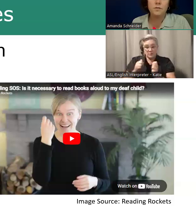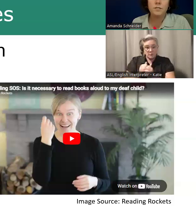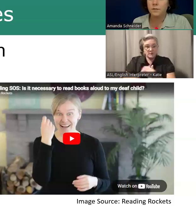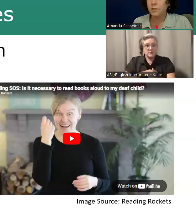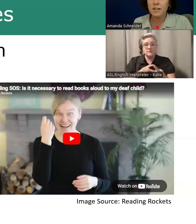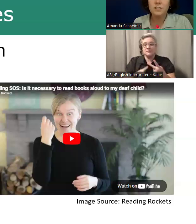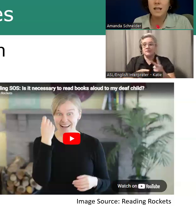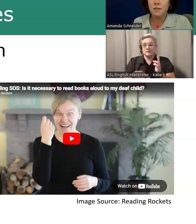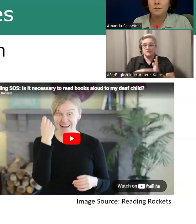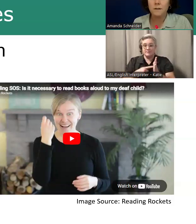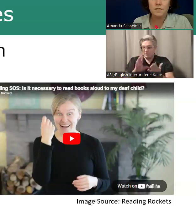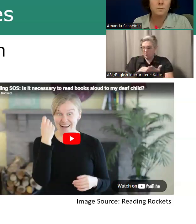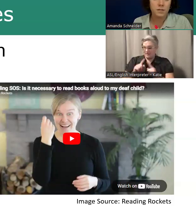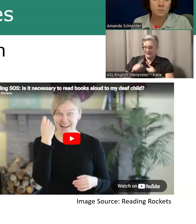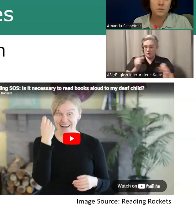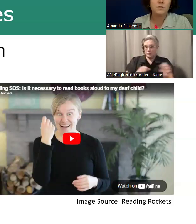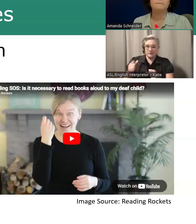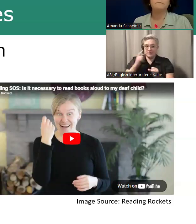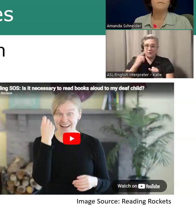those different strategies and the 15 principles.